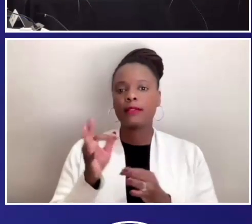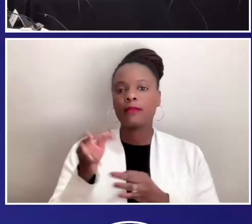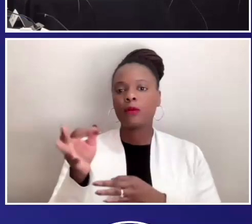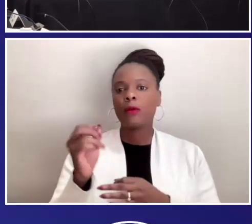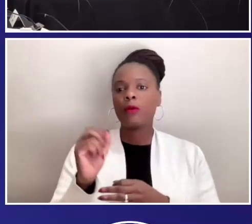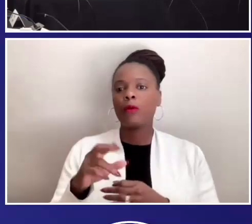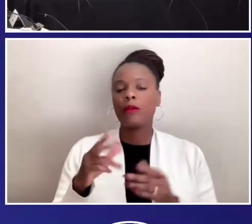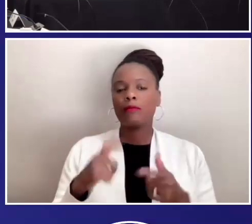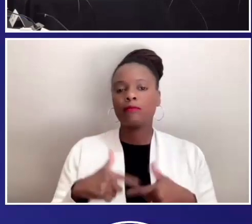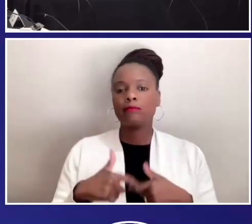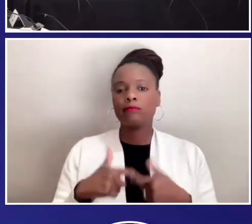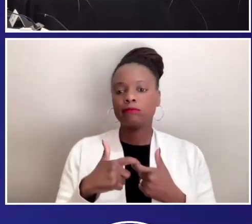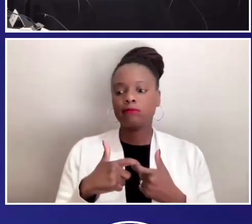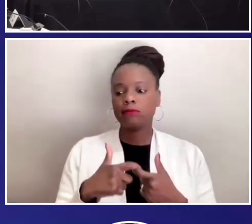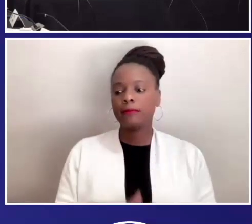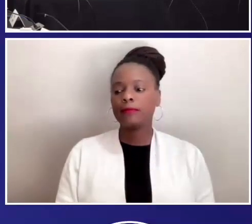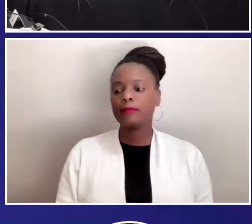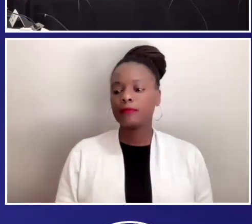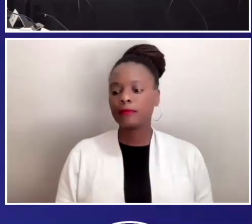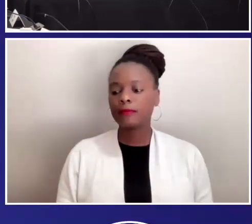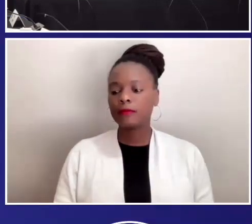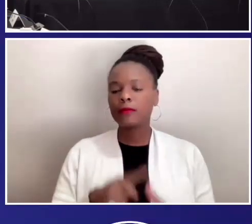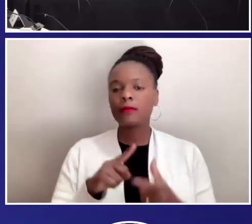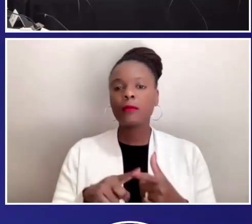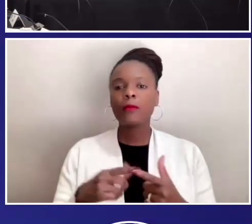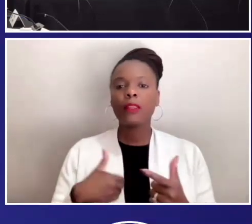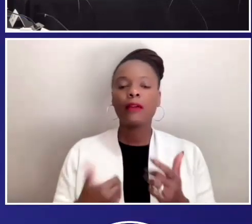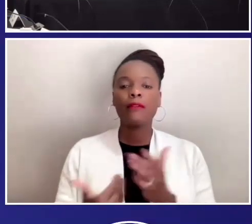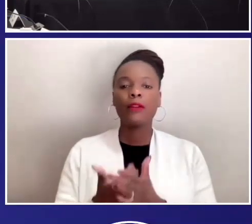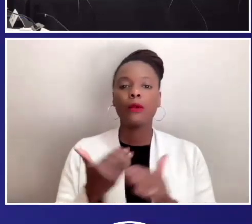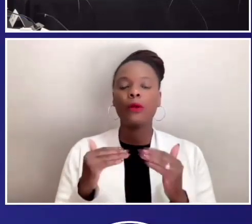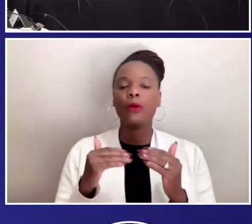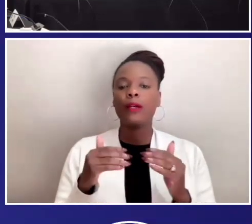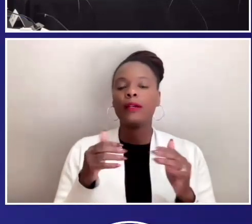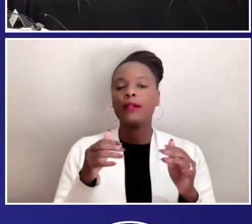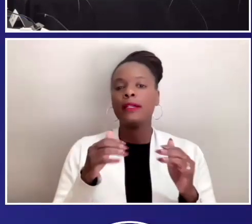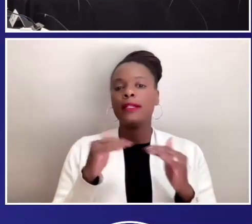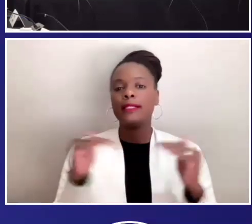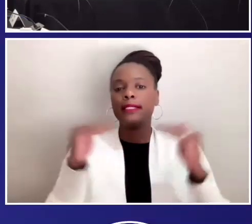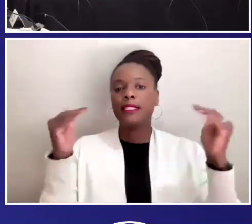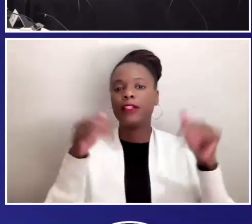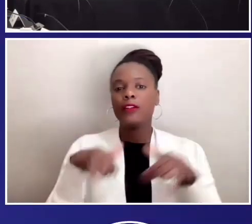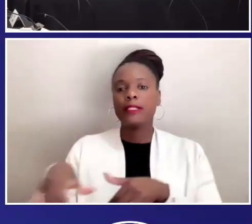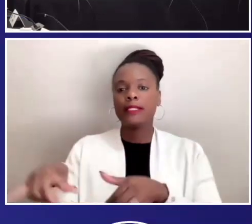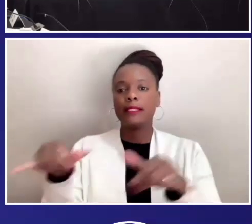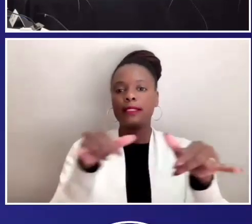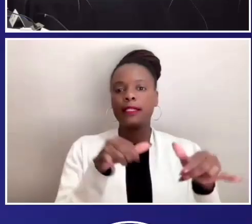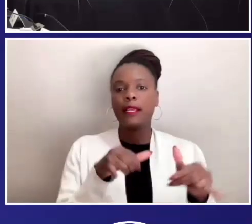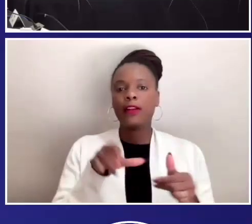Then we get into the brand new Tiered Standard Repayment Plan for Direct Loan borrowers who received a Direct Loan before